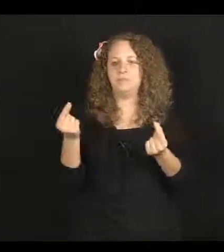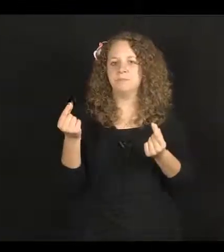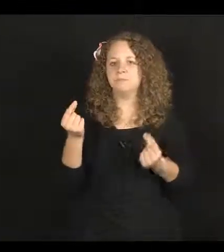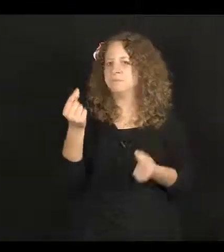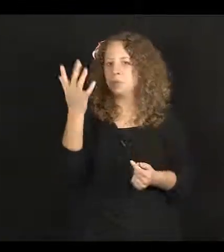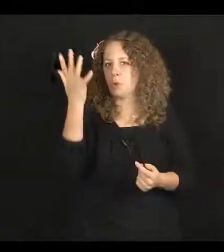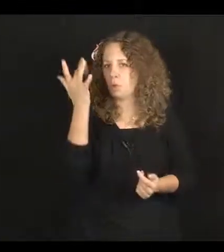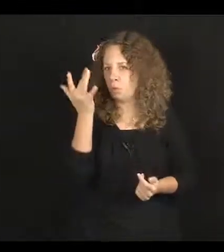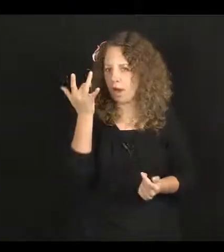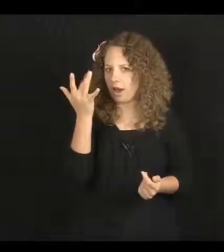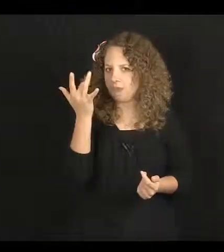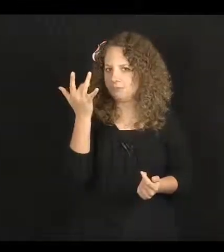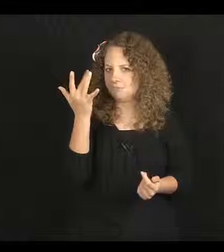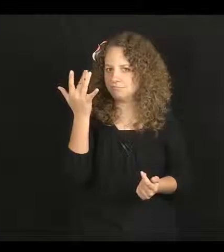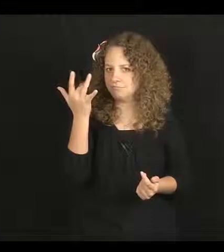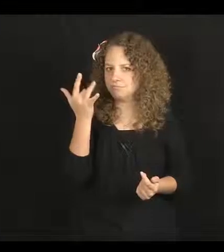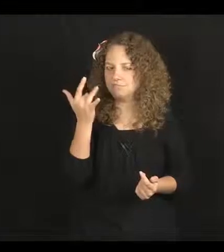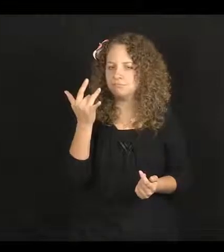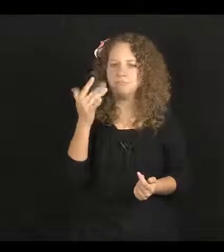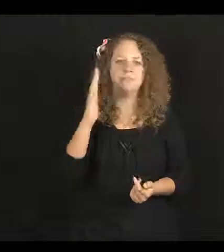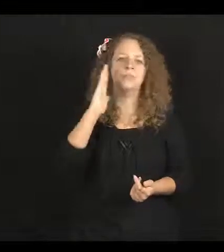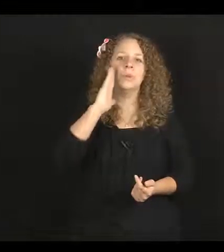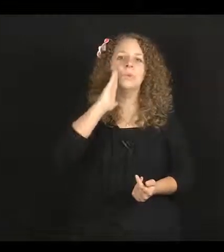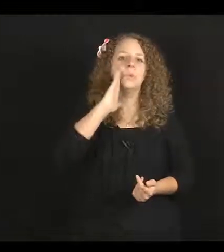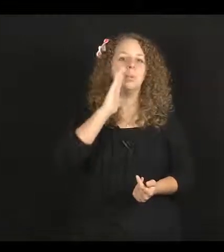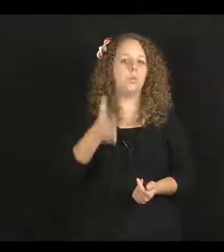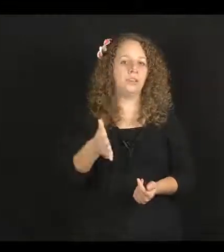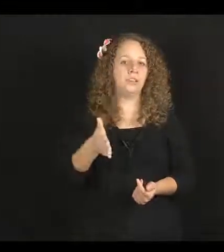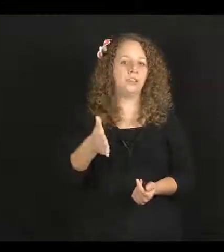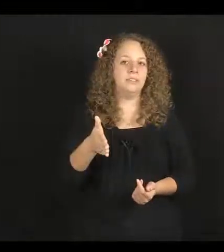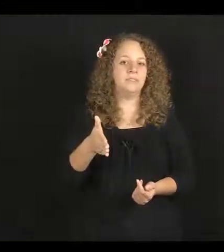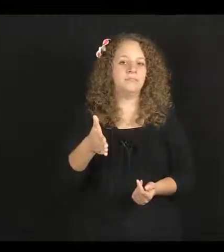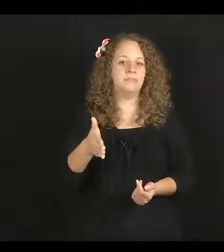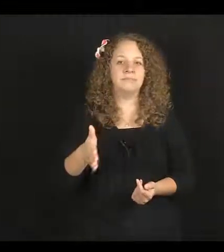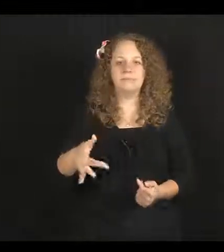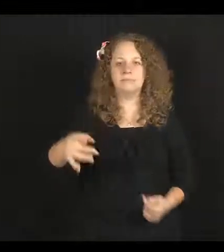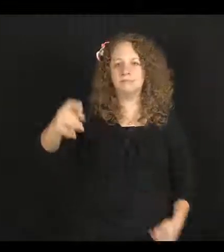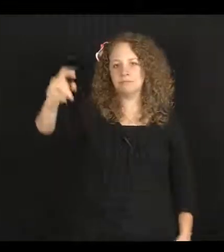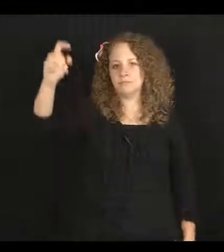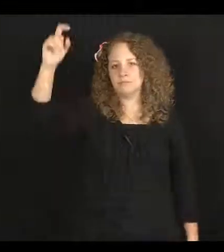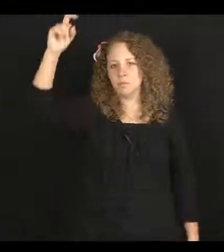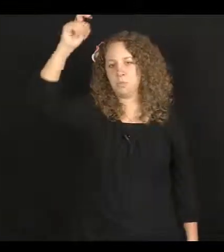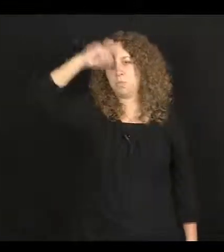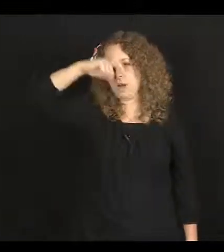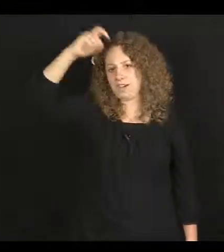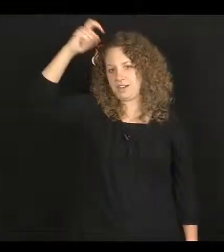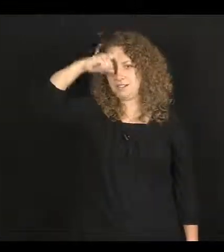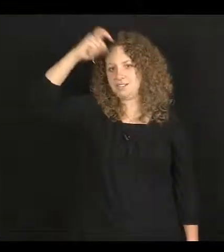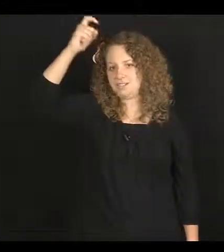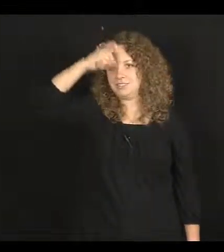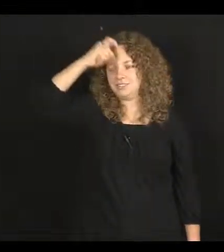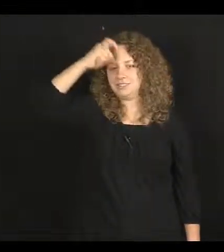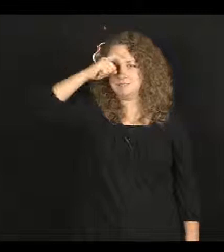WHY WILL WISE